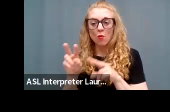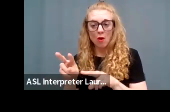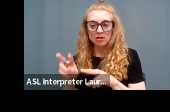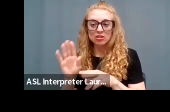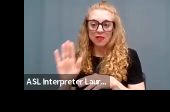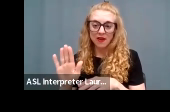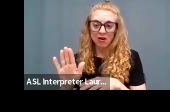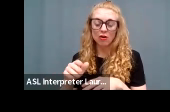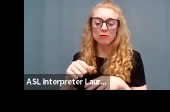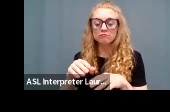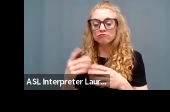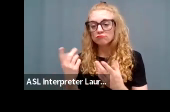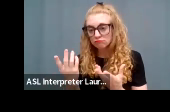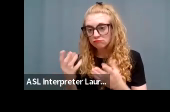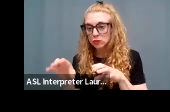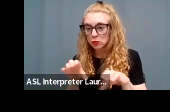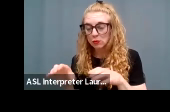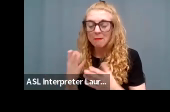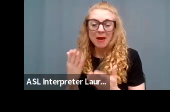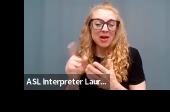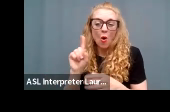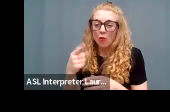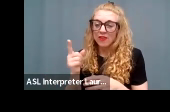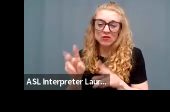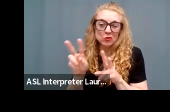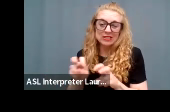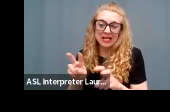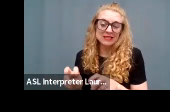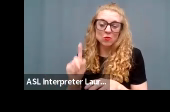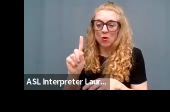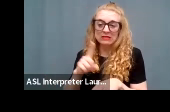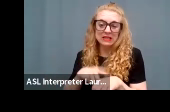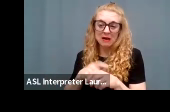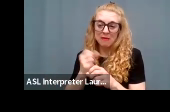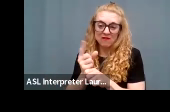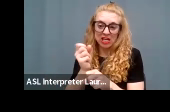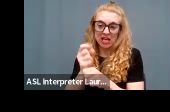they're doing maybe we only reassess once a year if it's just an older adult if it's somebody who